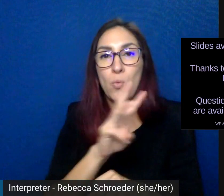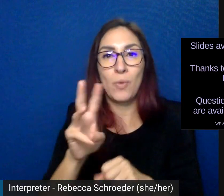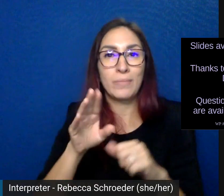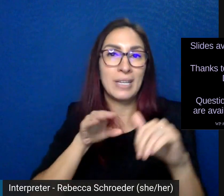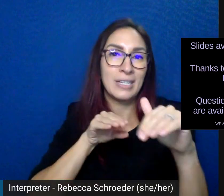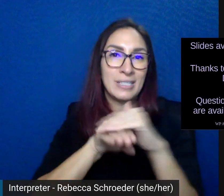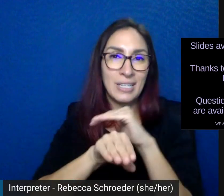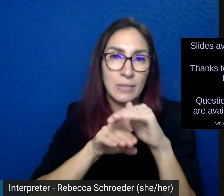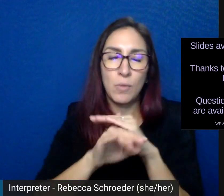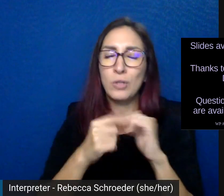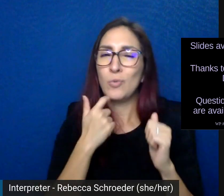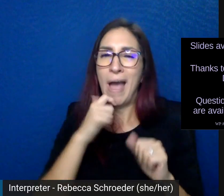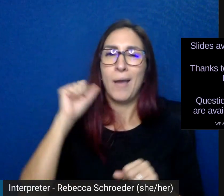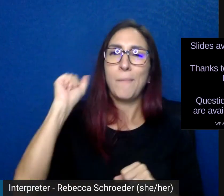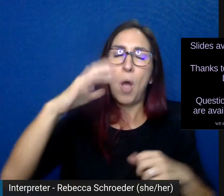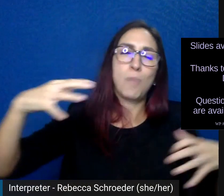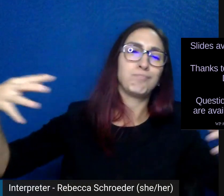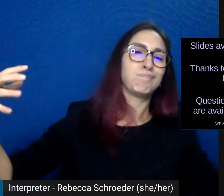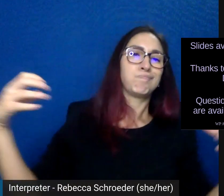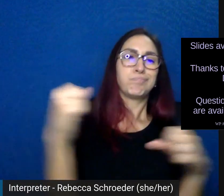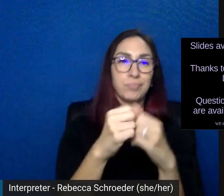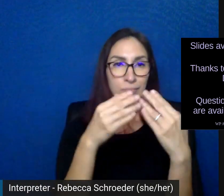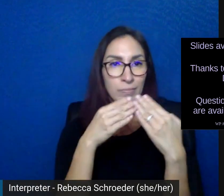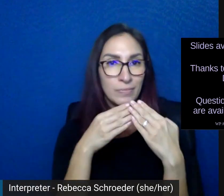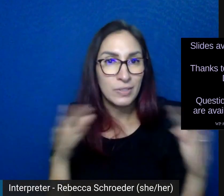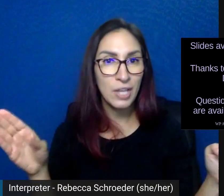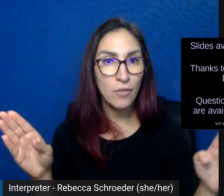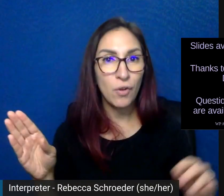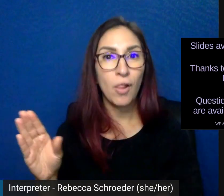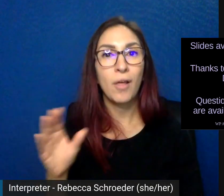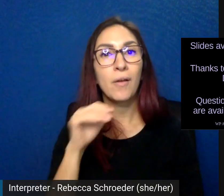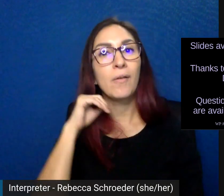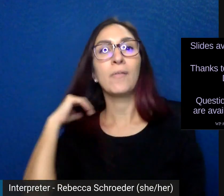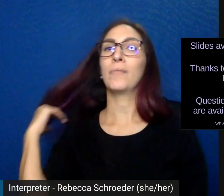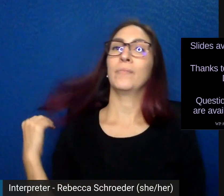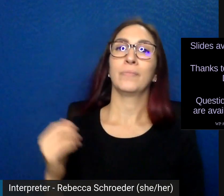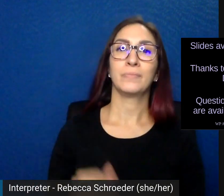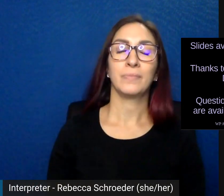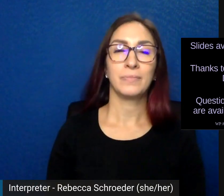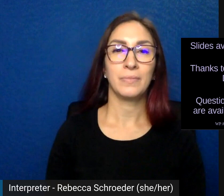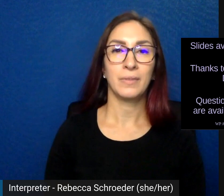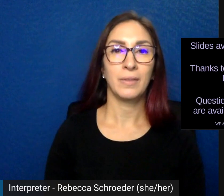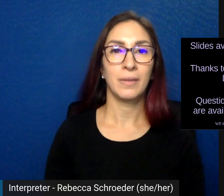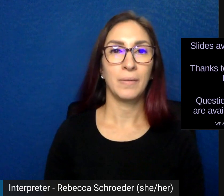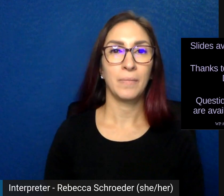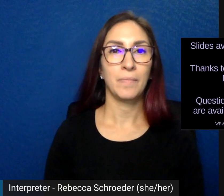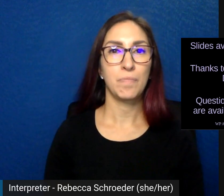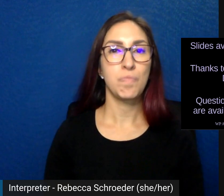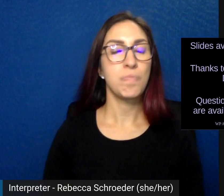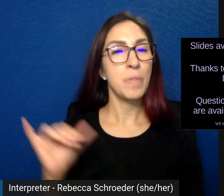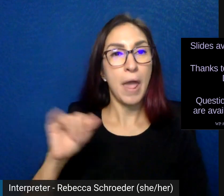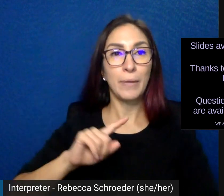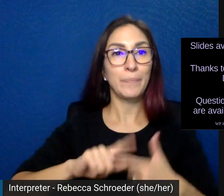Like theme, heading, language, images,